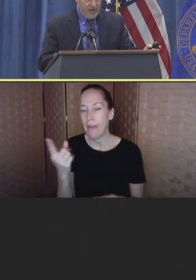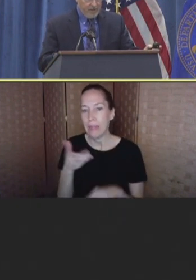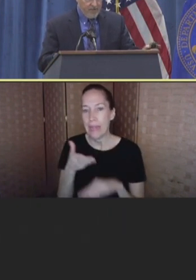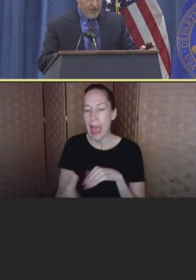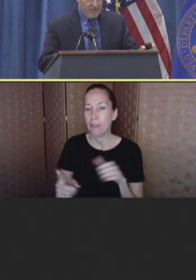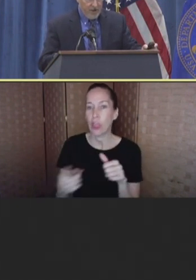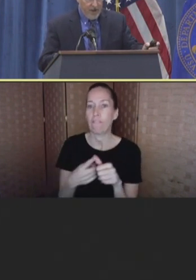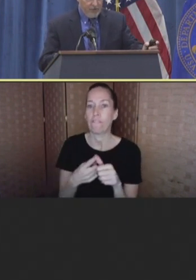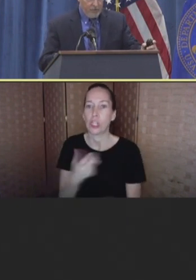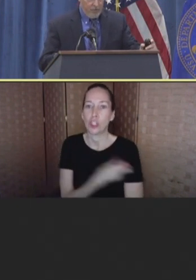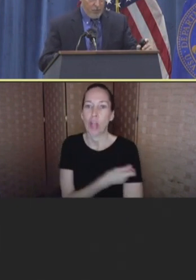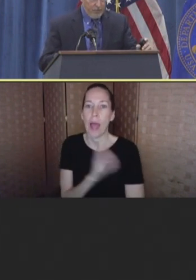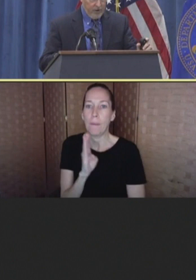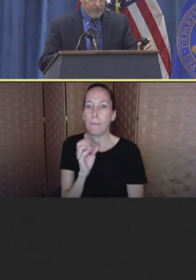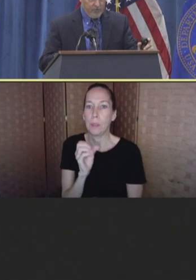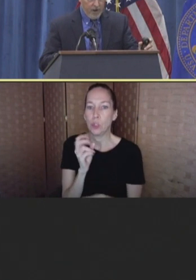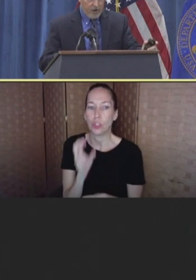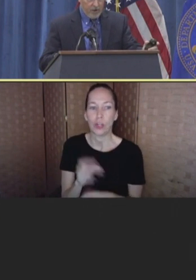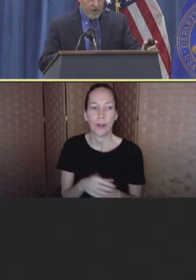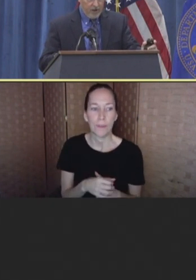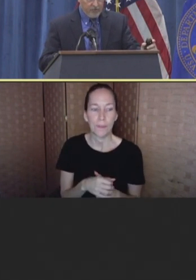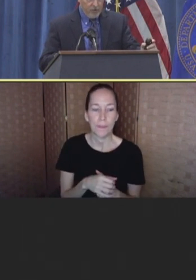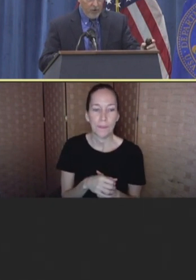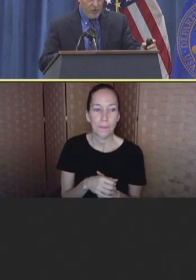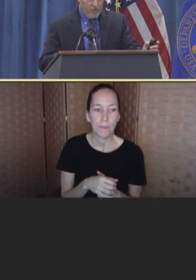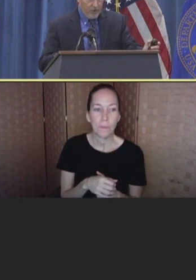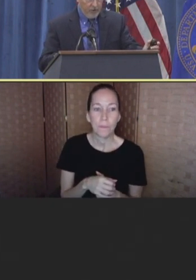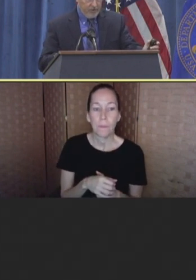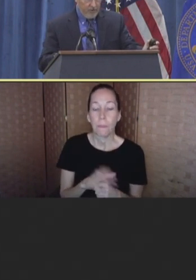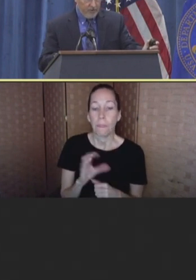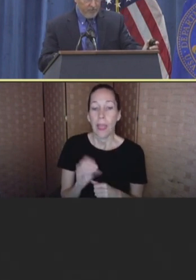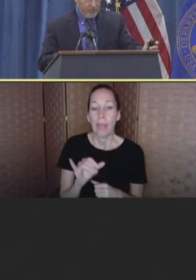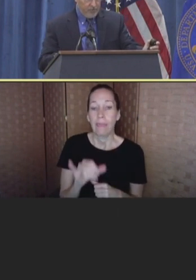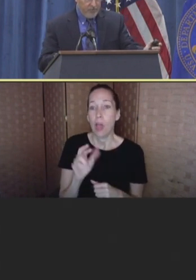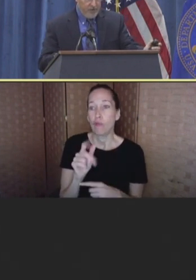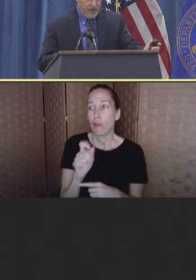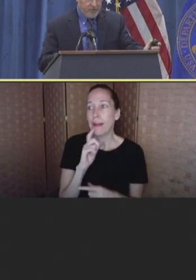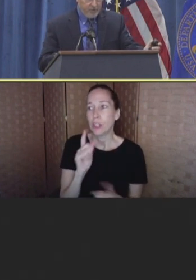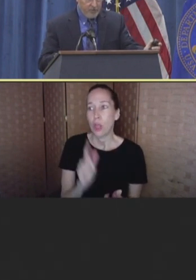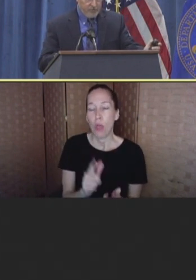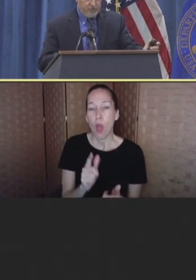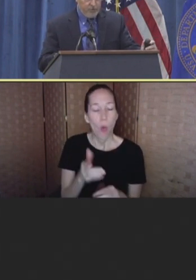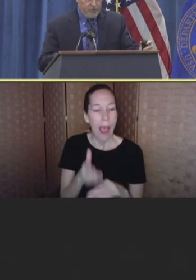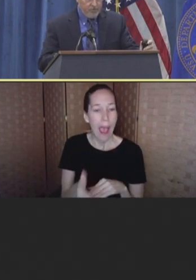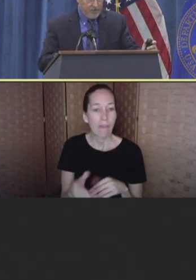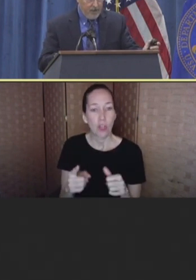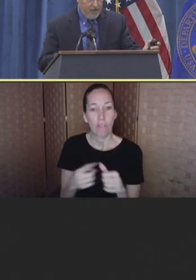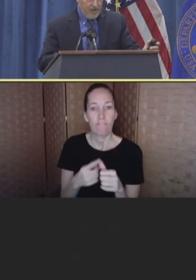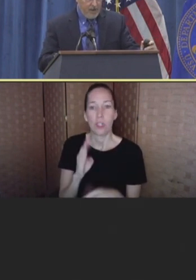In the VAERS data, the reporting rates for myocarditis are lower, following the first booster than after dose 2.